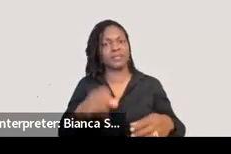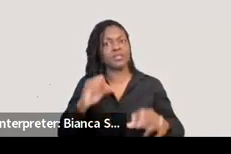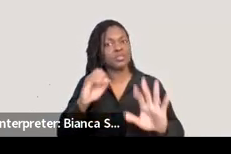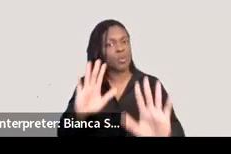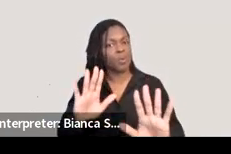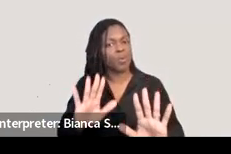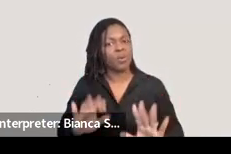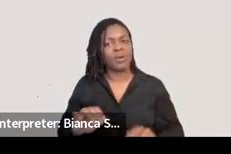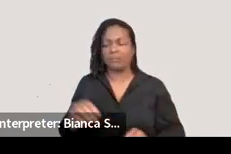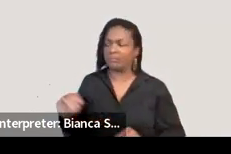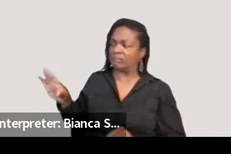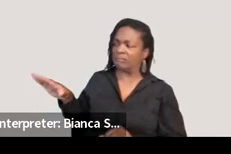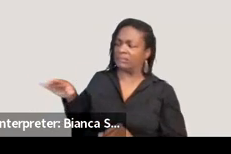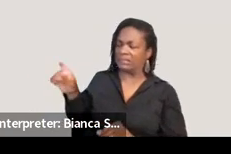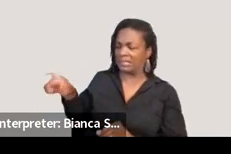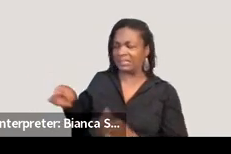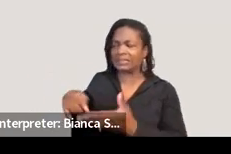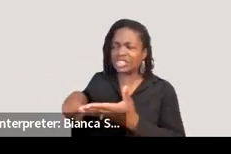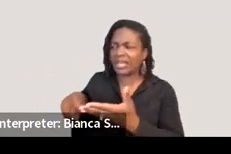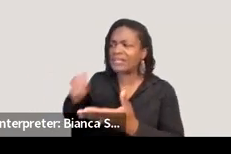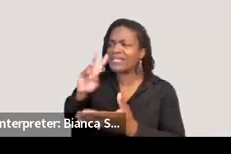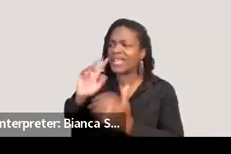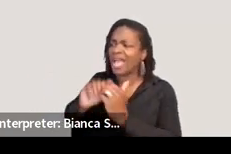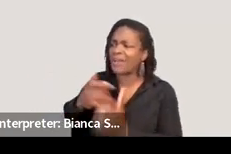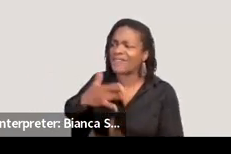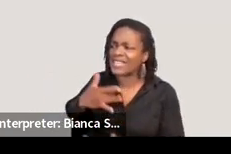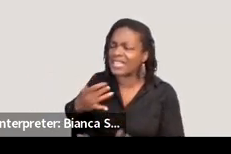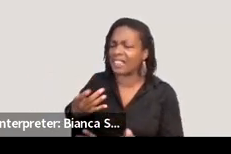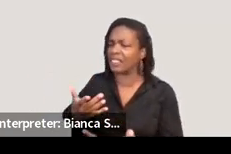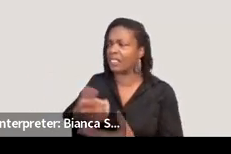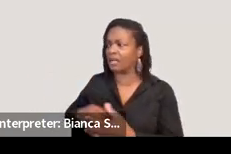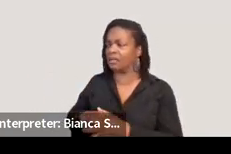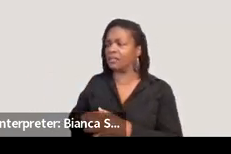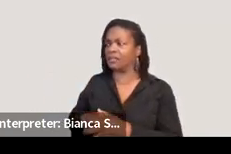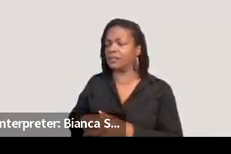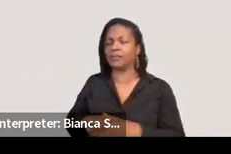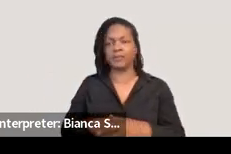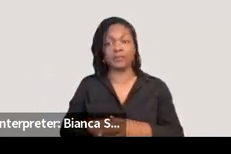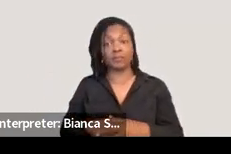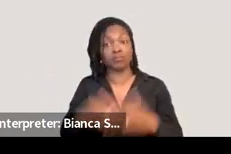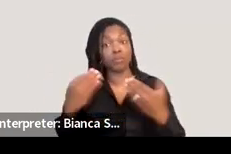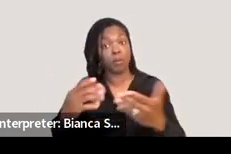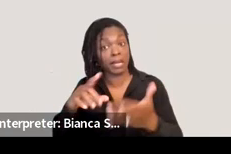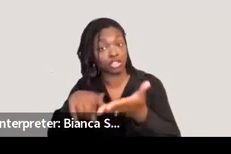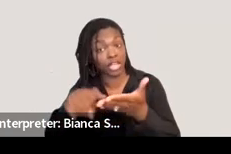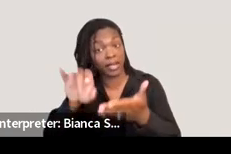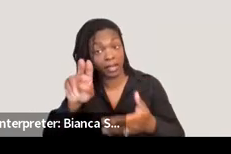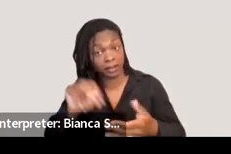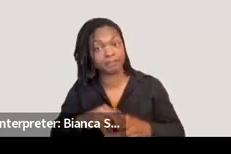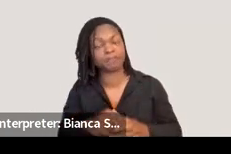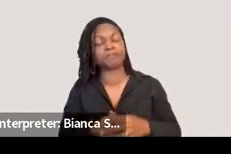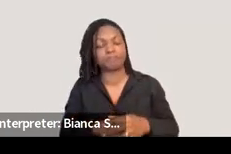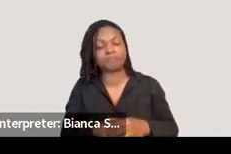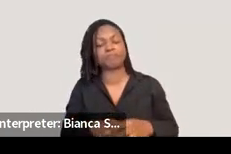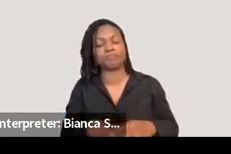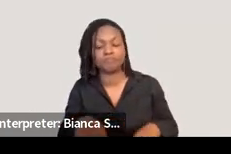He said he was feeling anxious and that he needed a hug. This is third grade mind you. And she was like, I gave him a hug and.